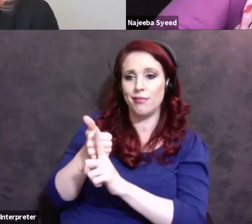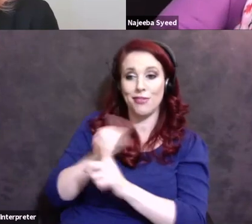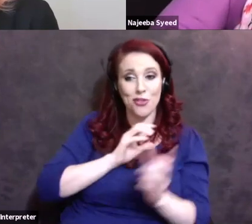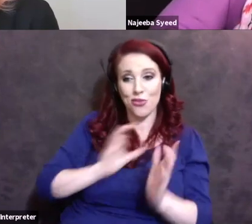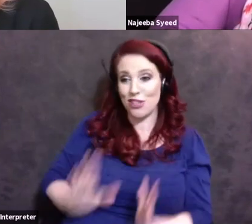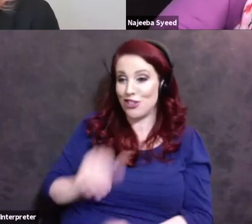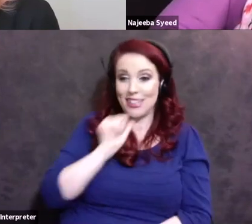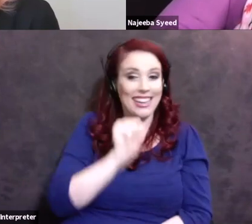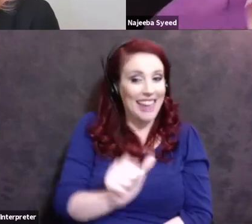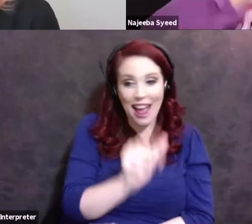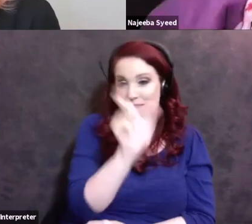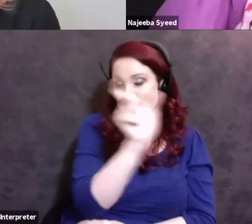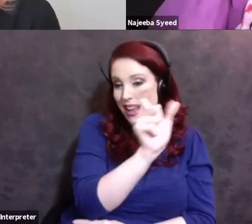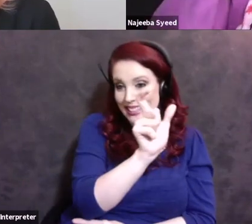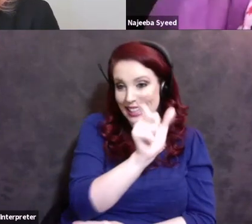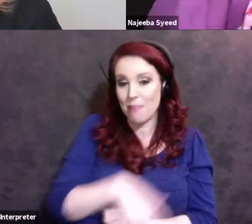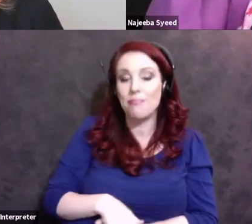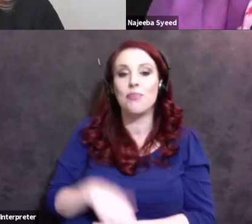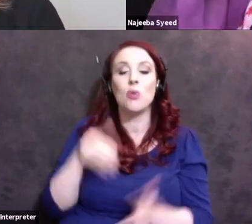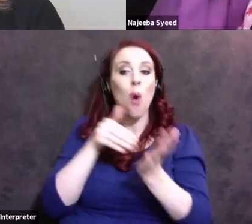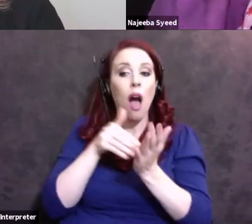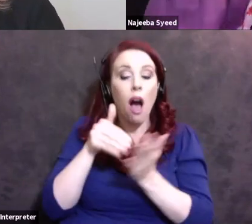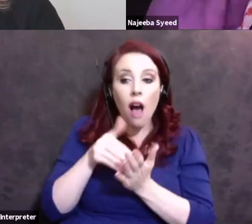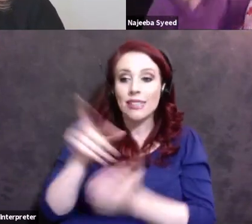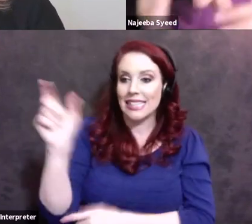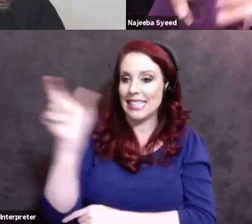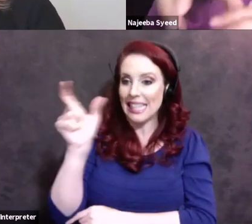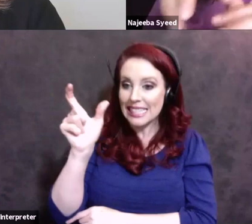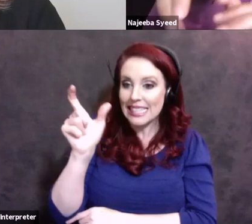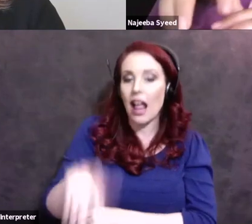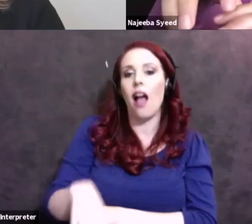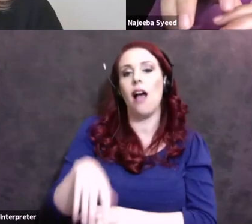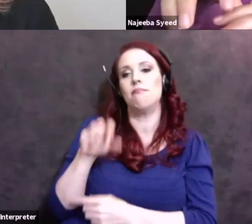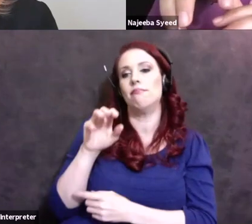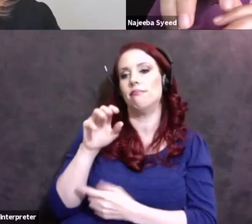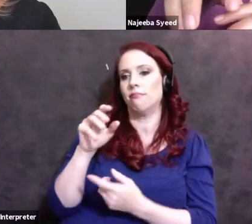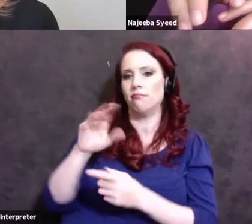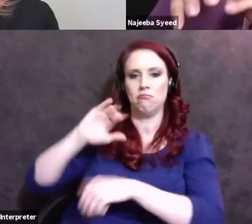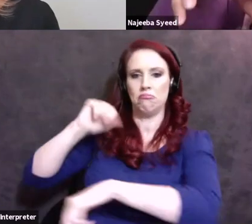So very often Islam or Muslims are placed in one region of the world and it is really